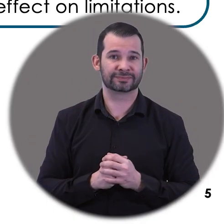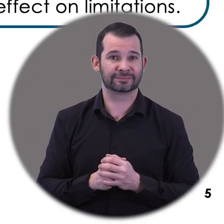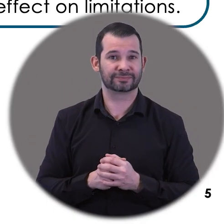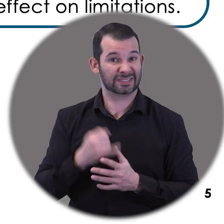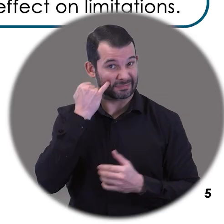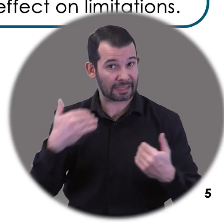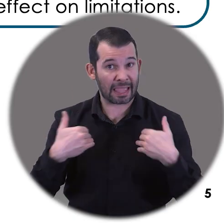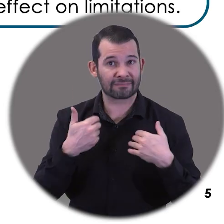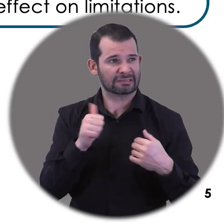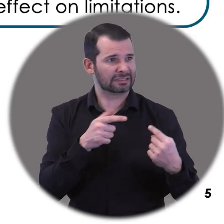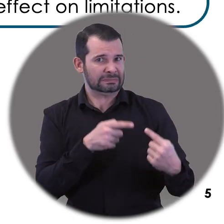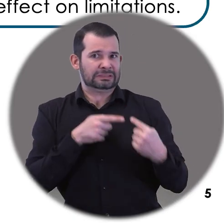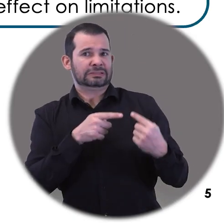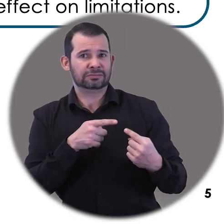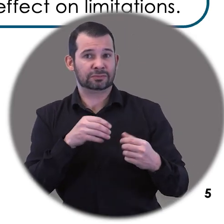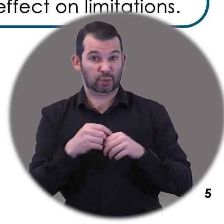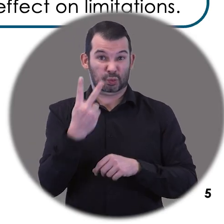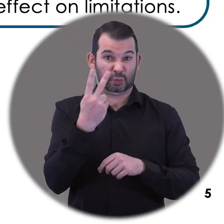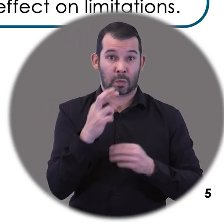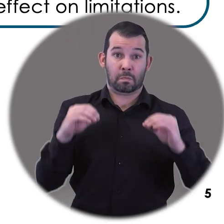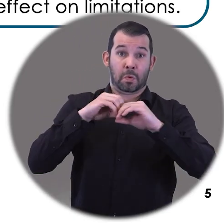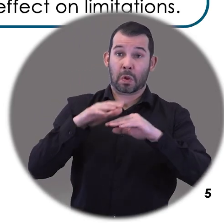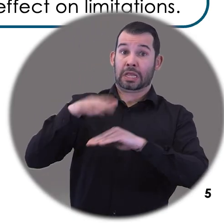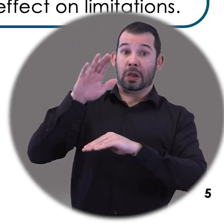If you have impairments in two or more categories,